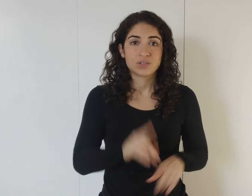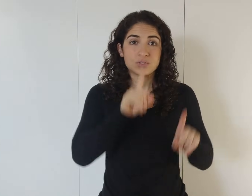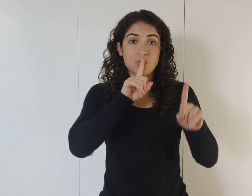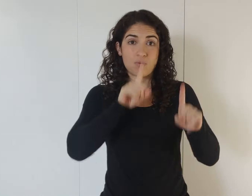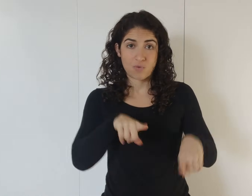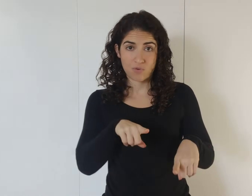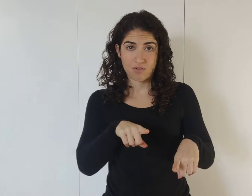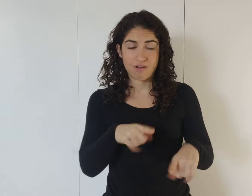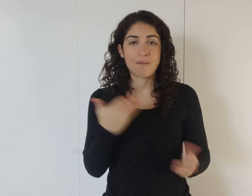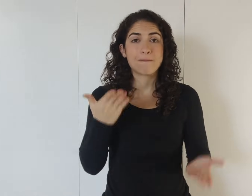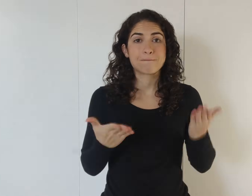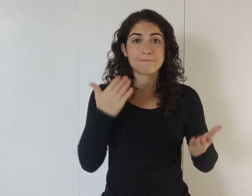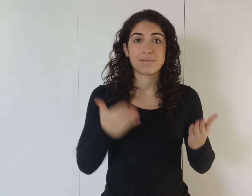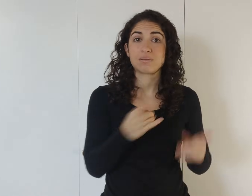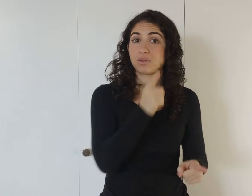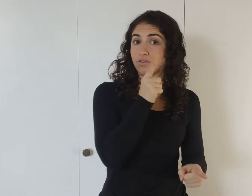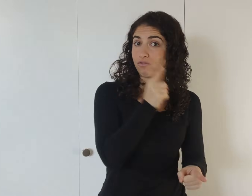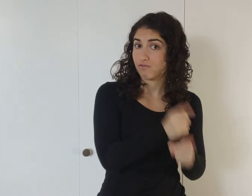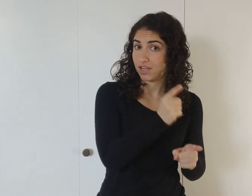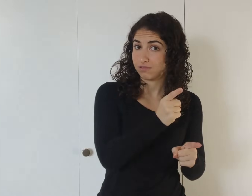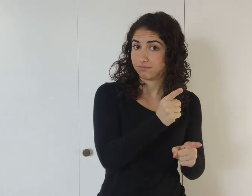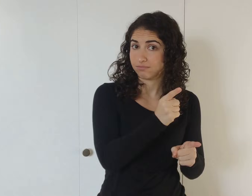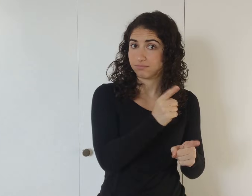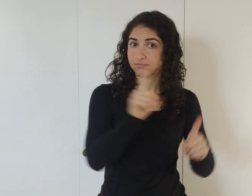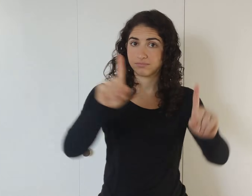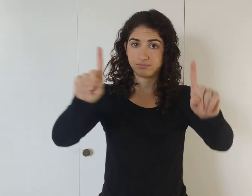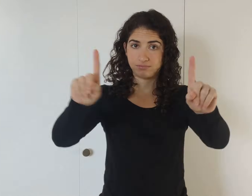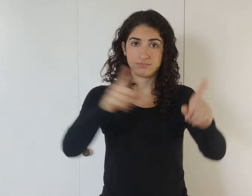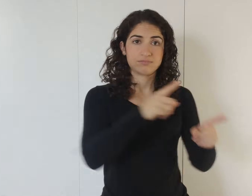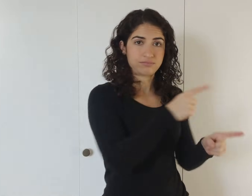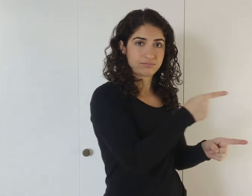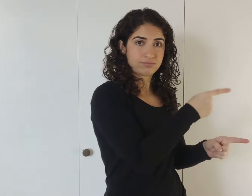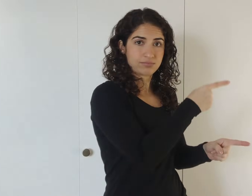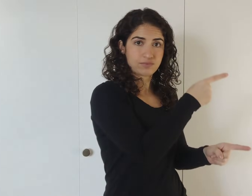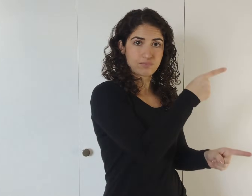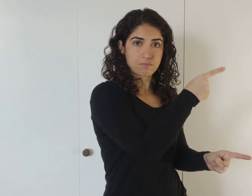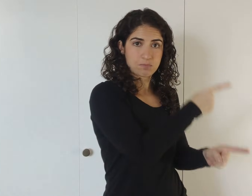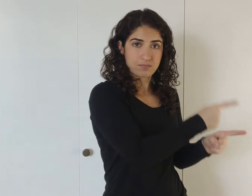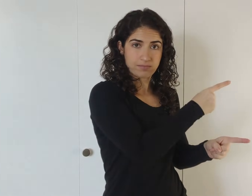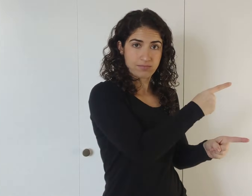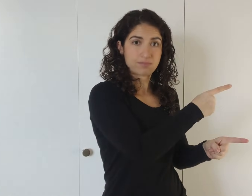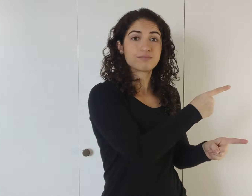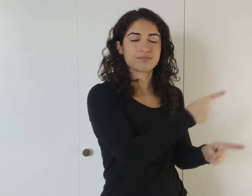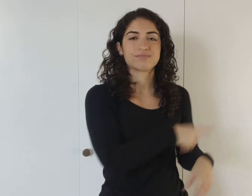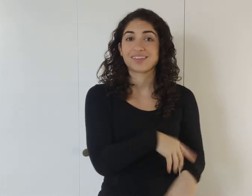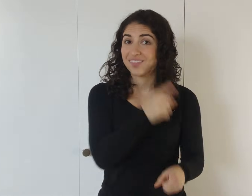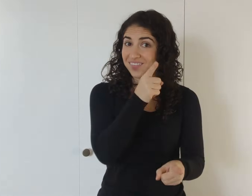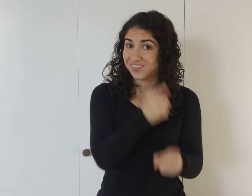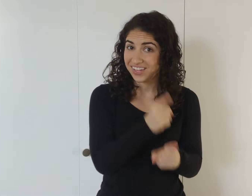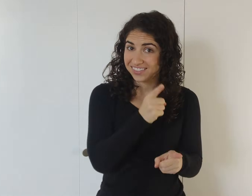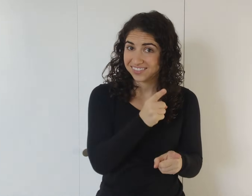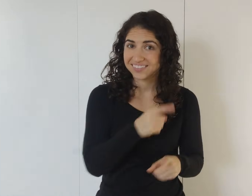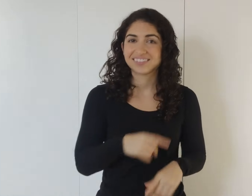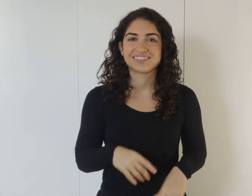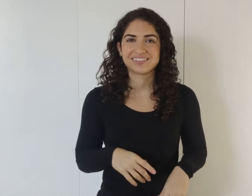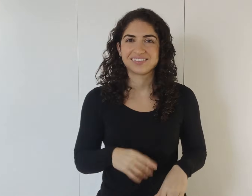So an order may be CORRECT -- the index finger: CORRECT,